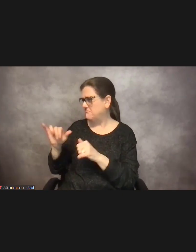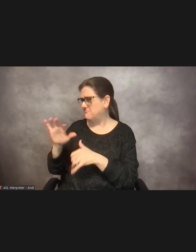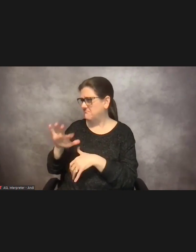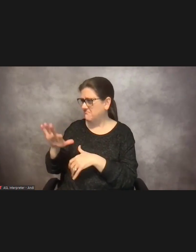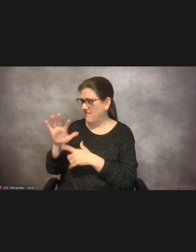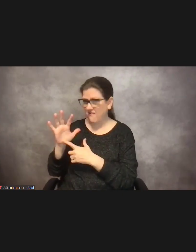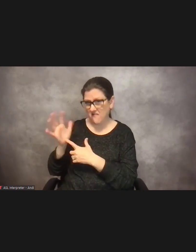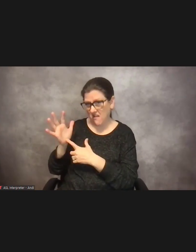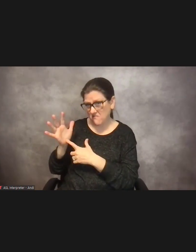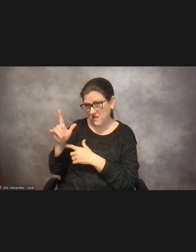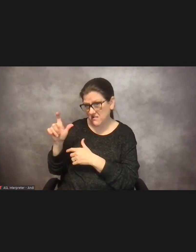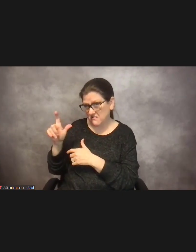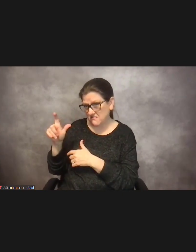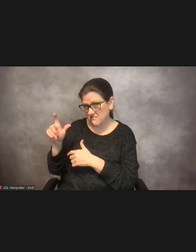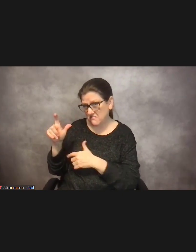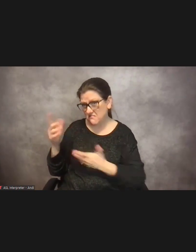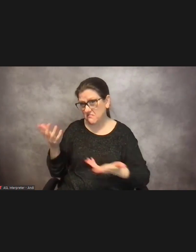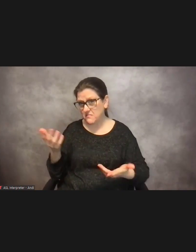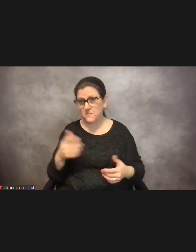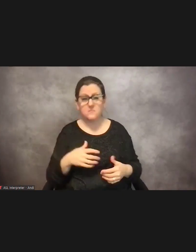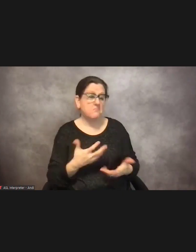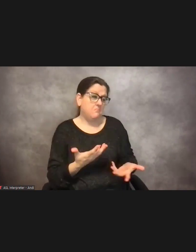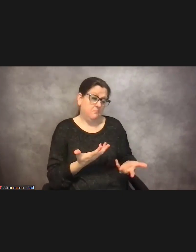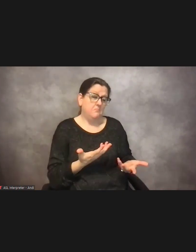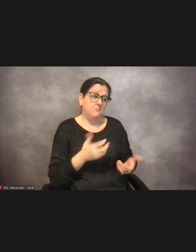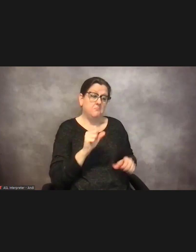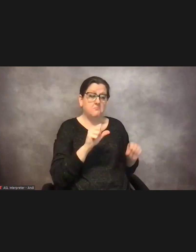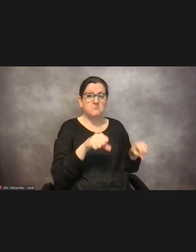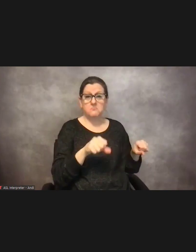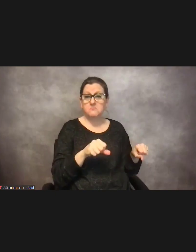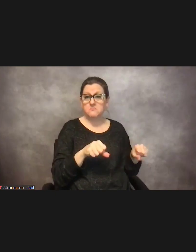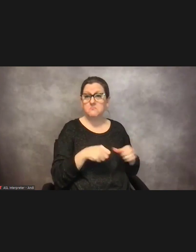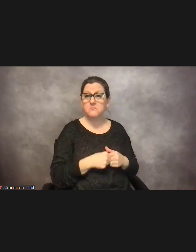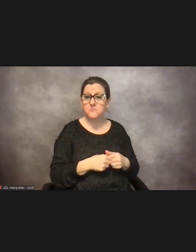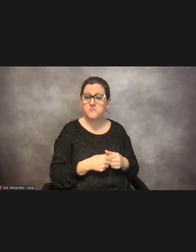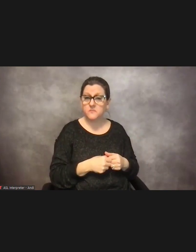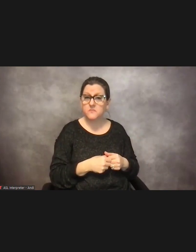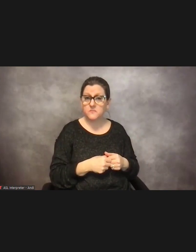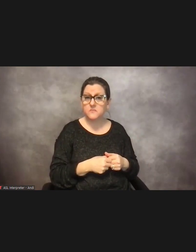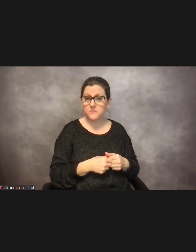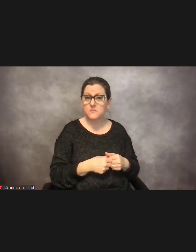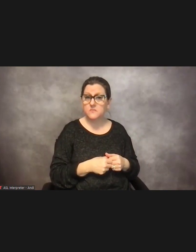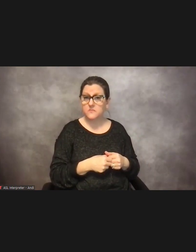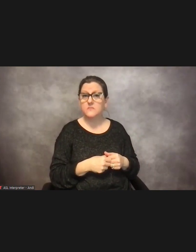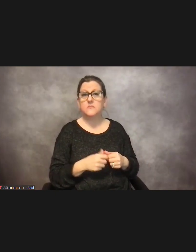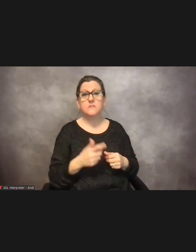Terry, might take 5 minutes, right? : It might. Yep.